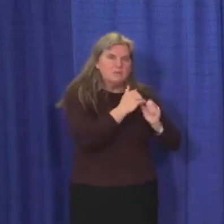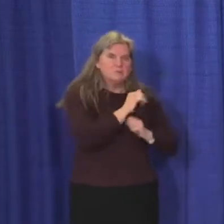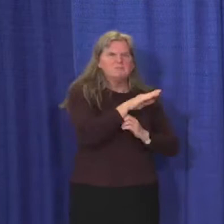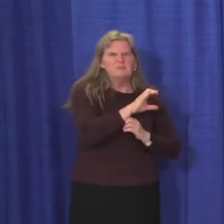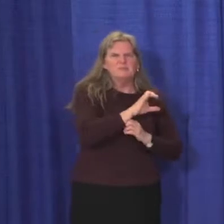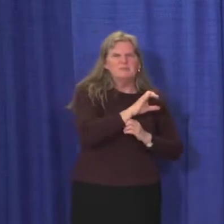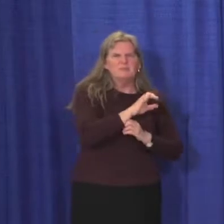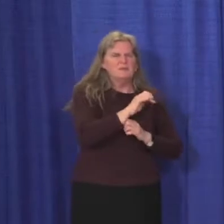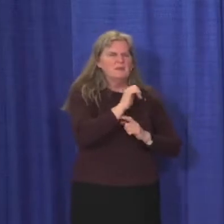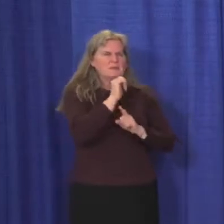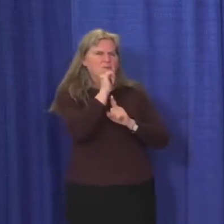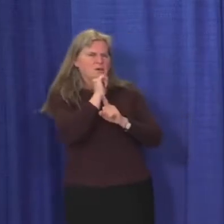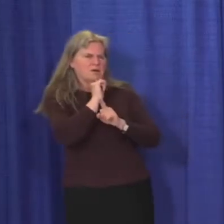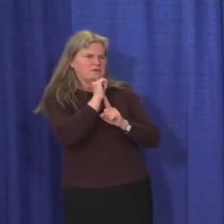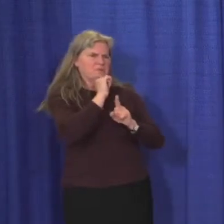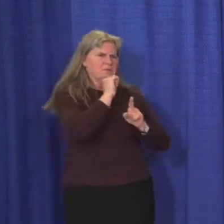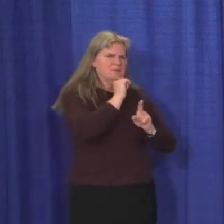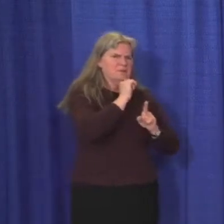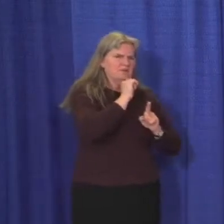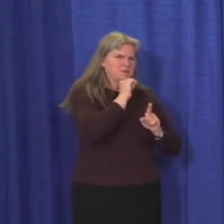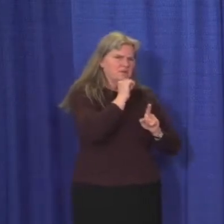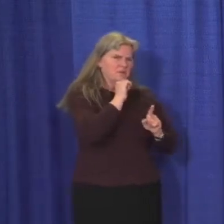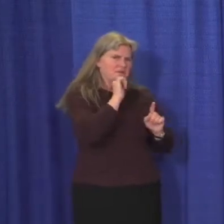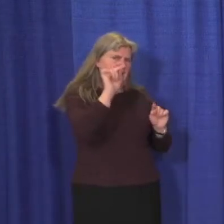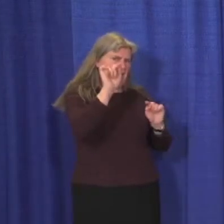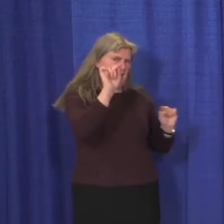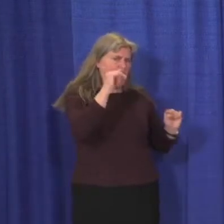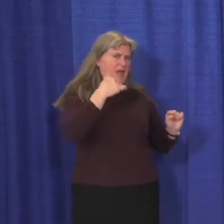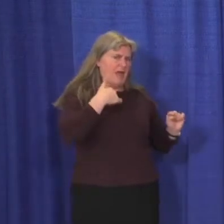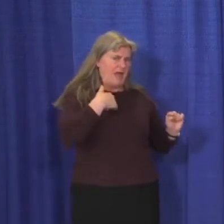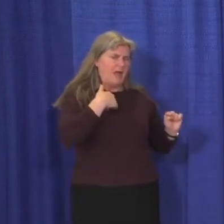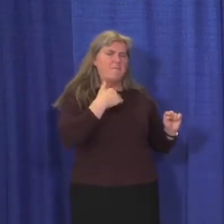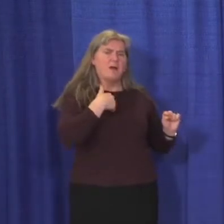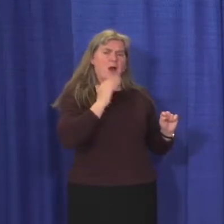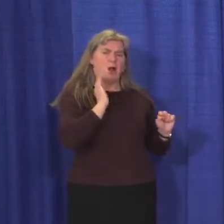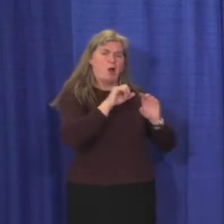walls on the each side of that but we basically have a shared